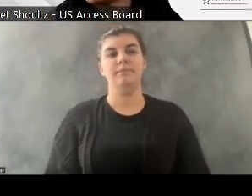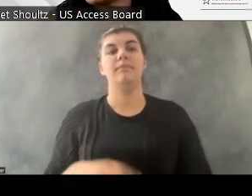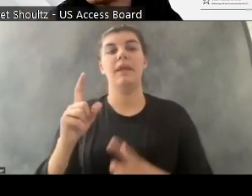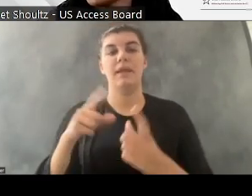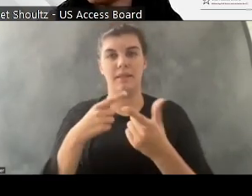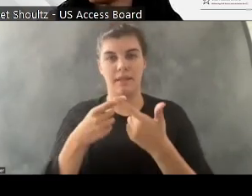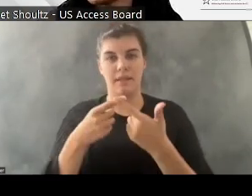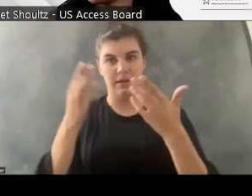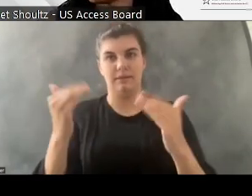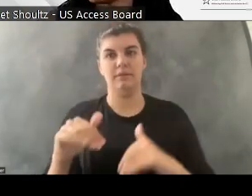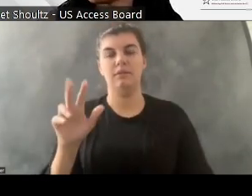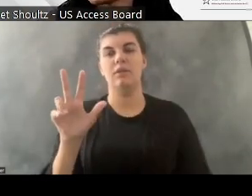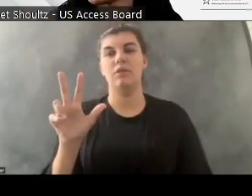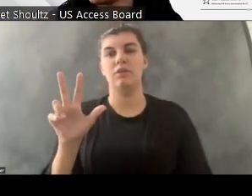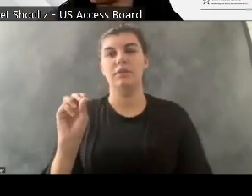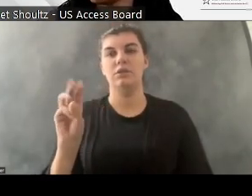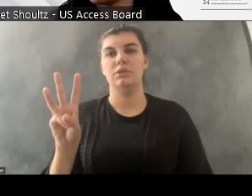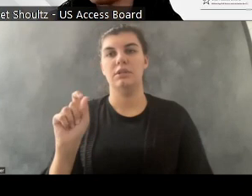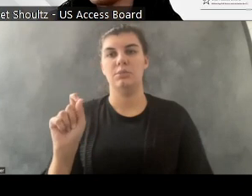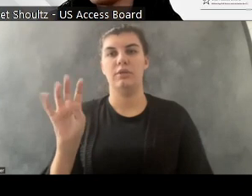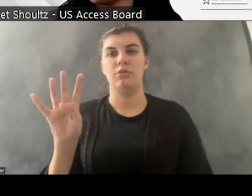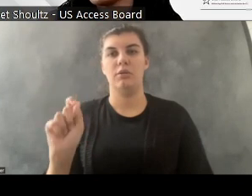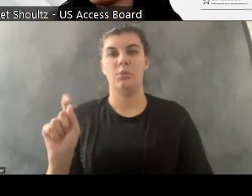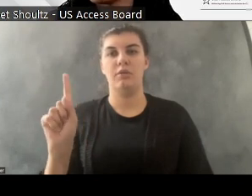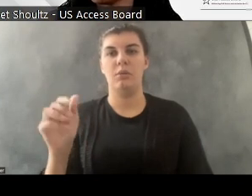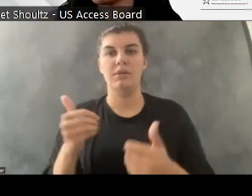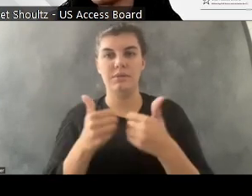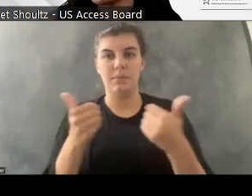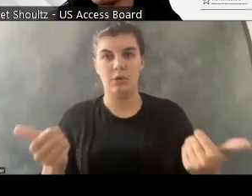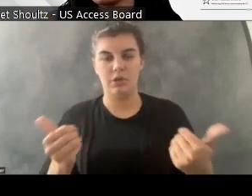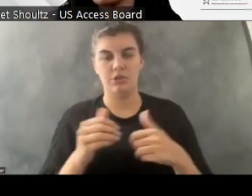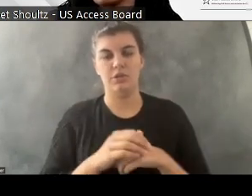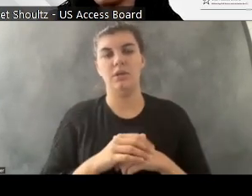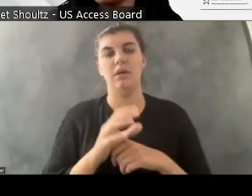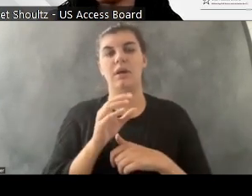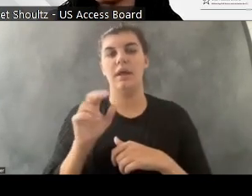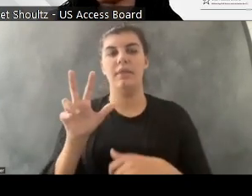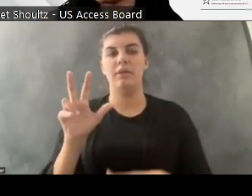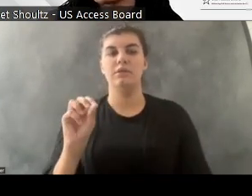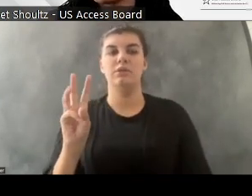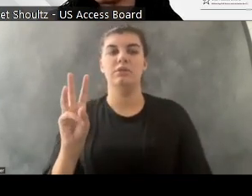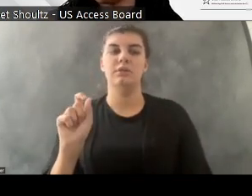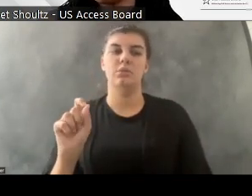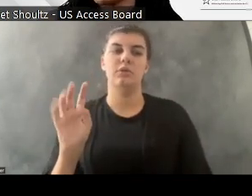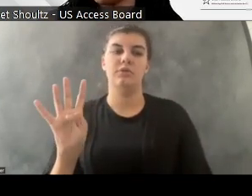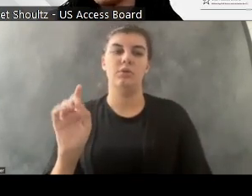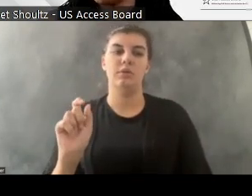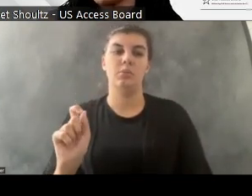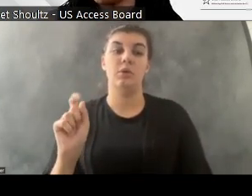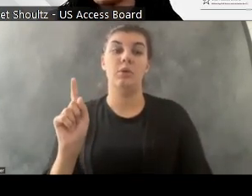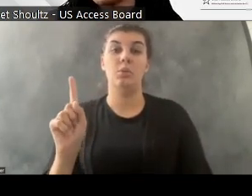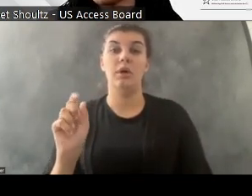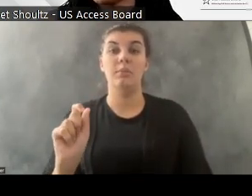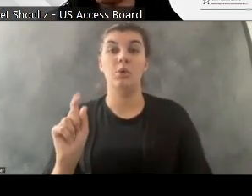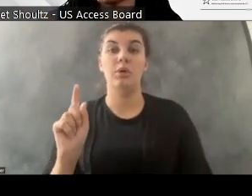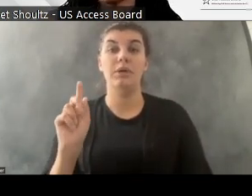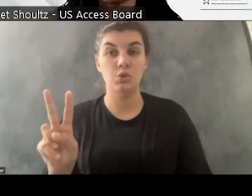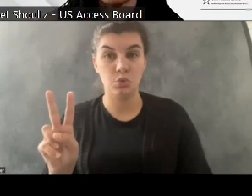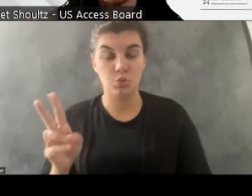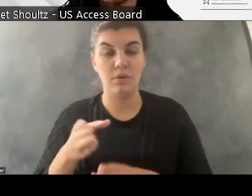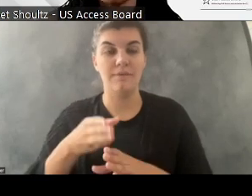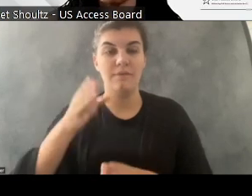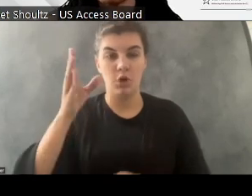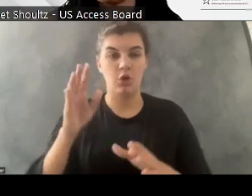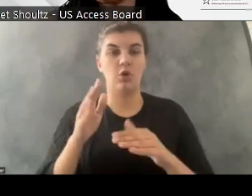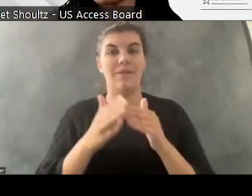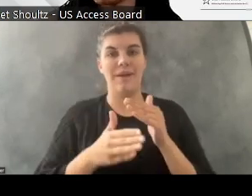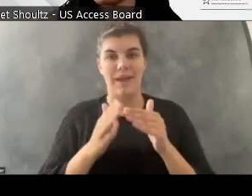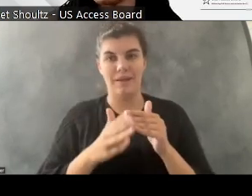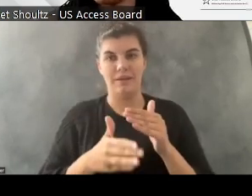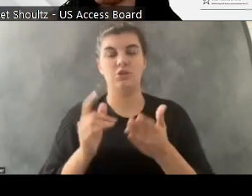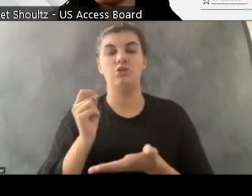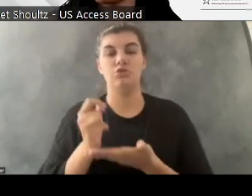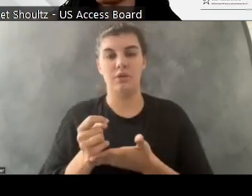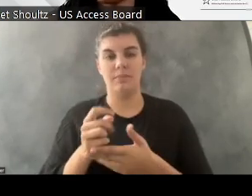Then we have 306.4.1 Separation and 306.4.1.2 Vertical Edge Treatments, specifically those